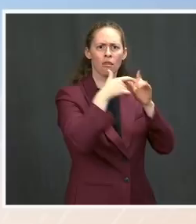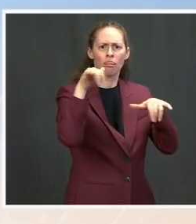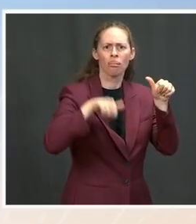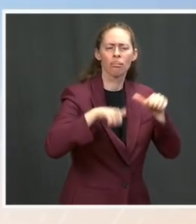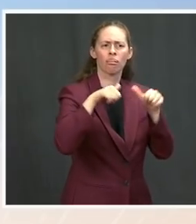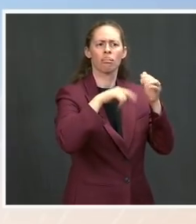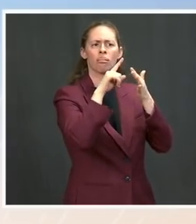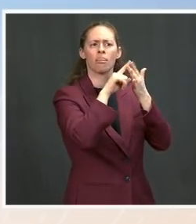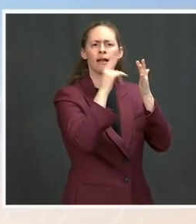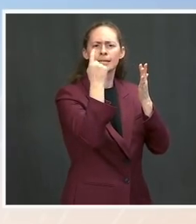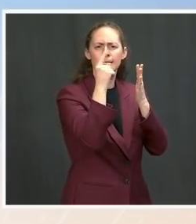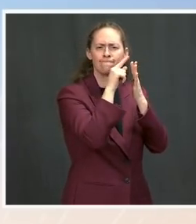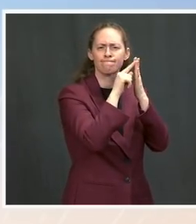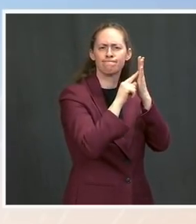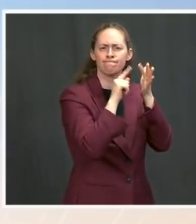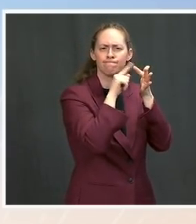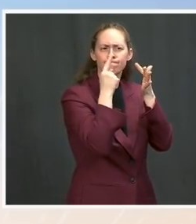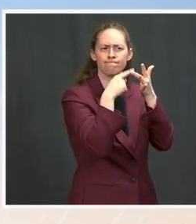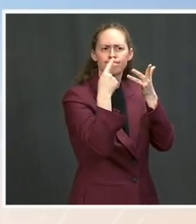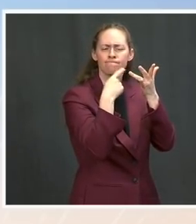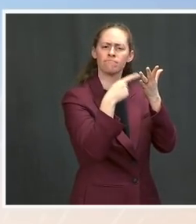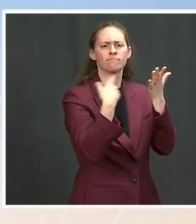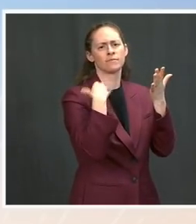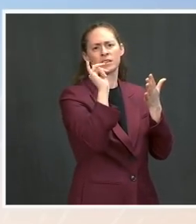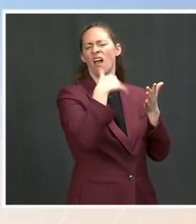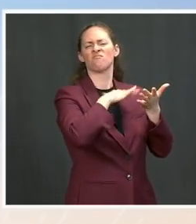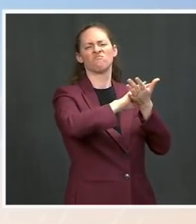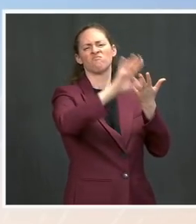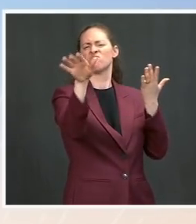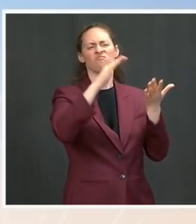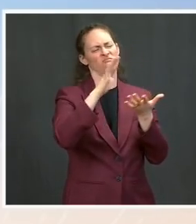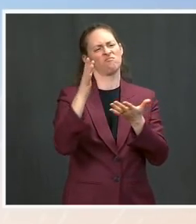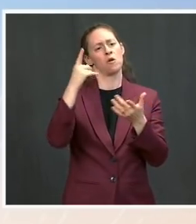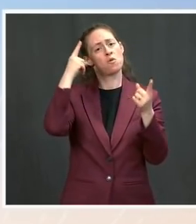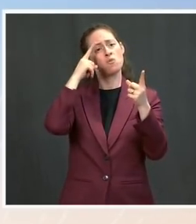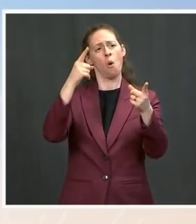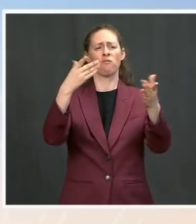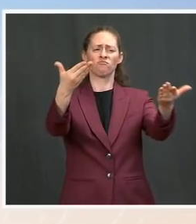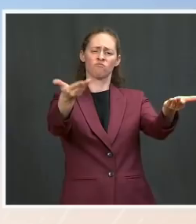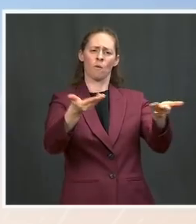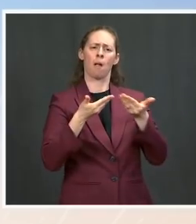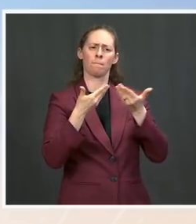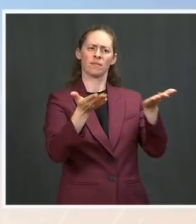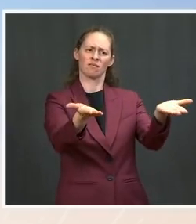that would welcome refugees in to apply. Under the Biden-Harris administration, that's exactly who we want to be.